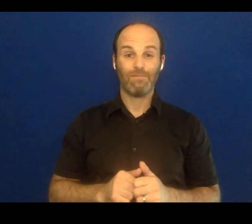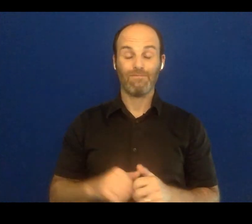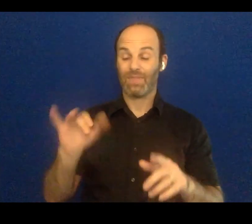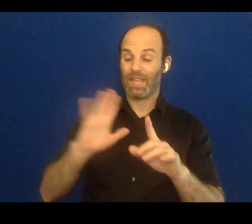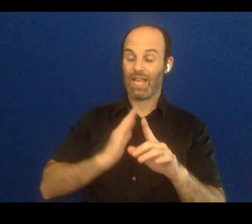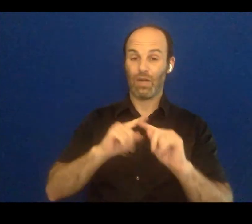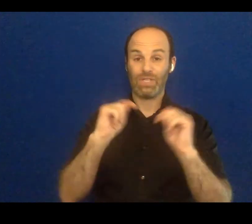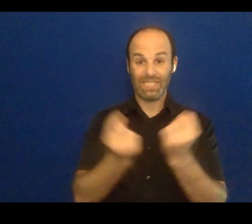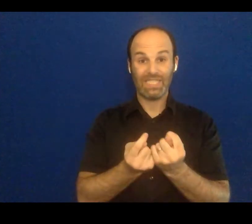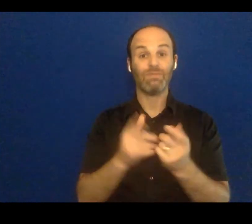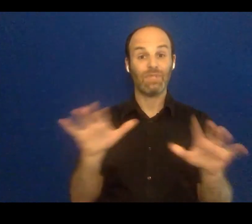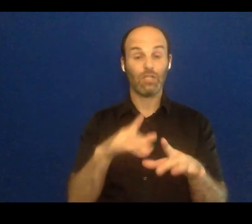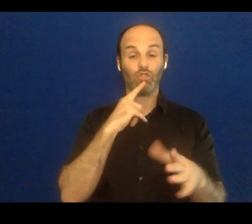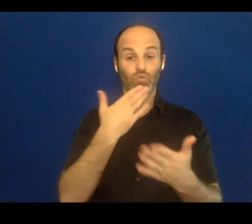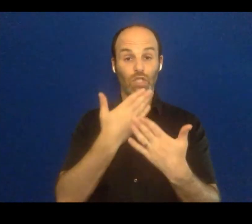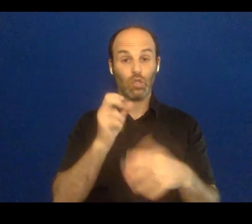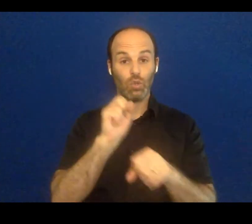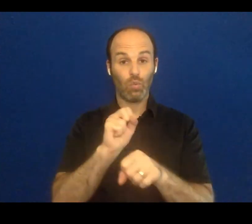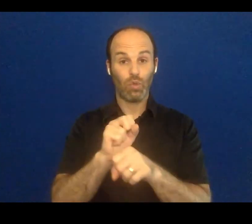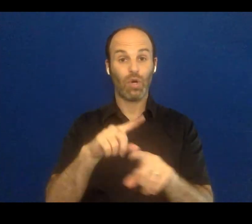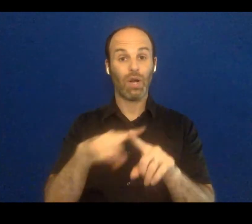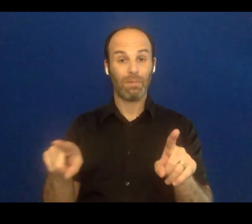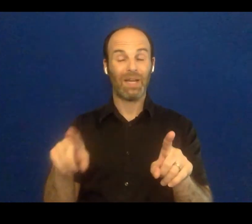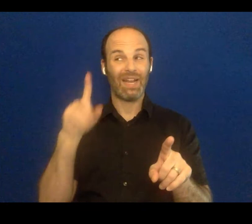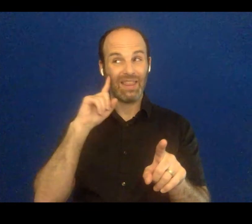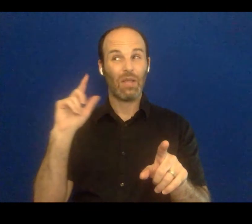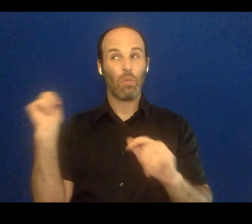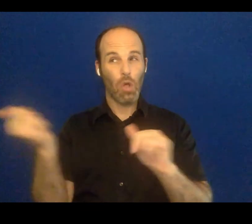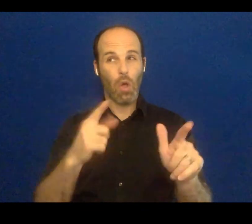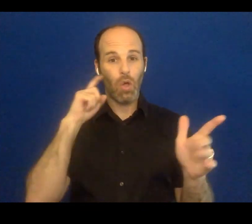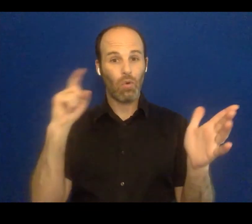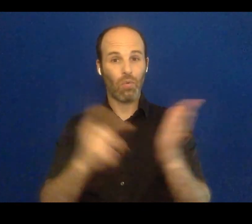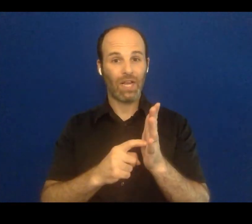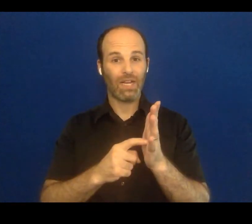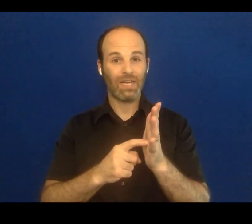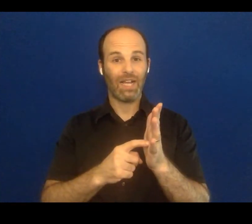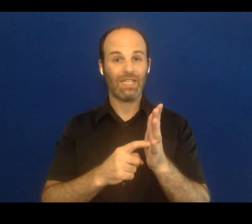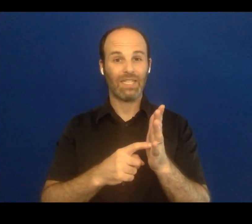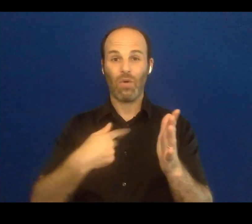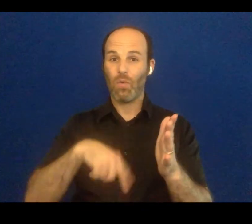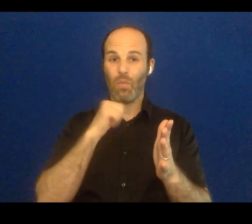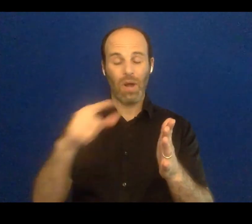WE DO GOOD WORK BUT AT THE SAME TIME EVERYBODY ON THE TIME RECOGNIZES THAT WE ARE NOT